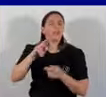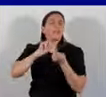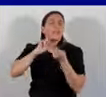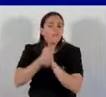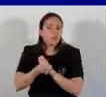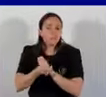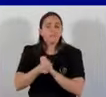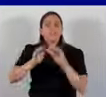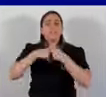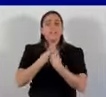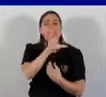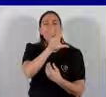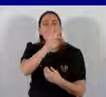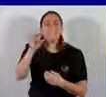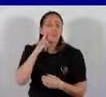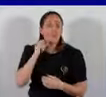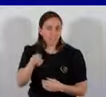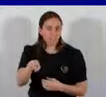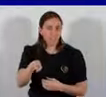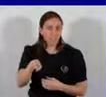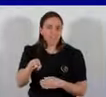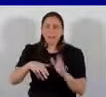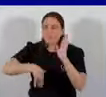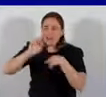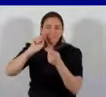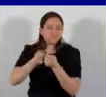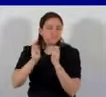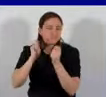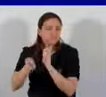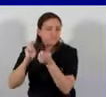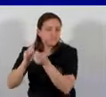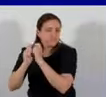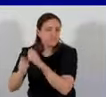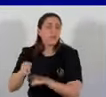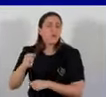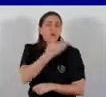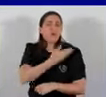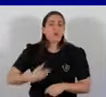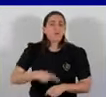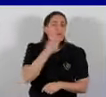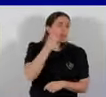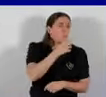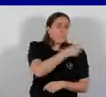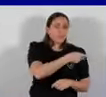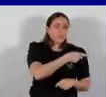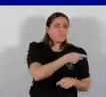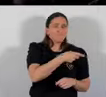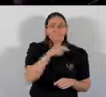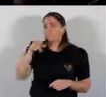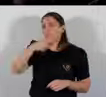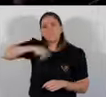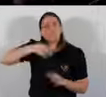Today we carried out 2,000 reforms in 500 days We are 20 times more reformist